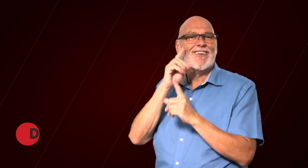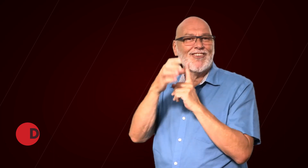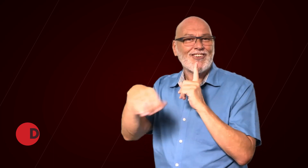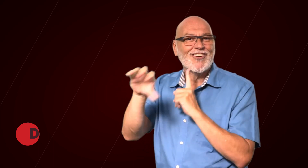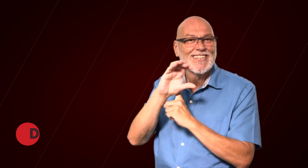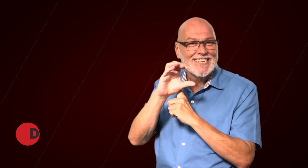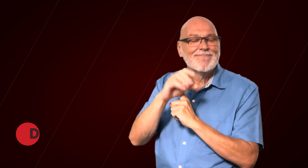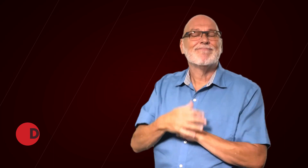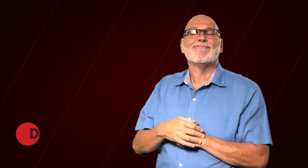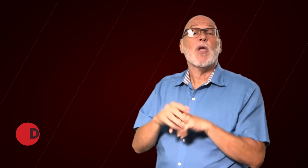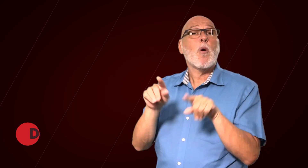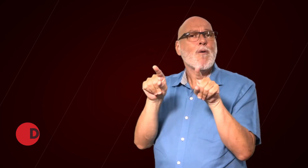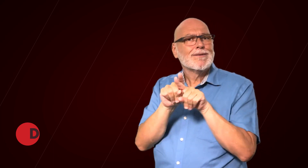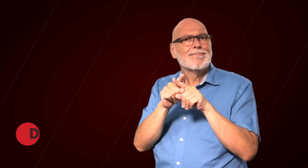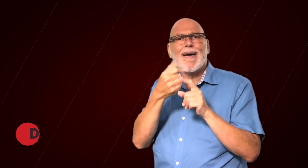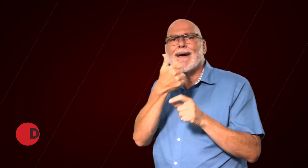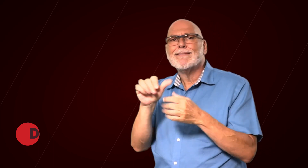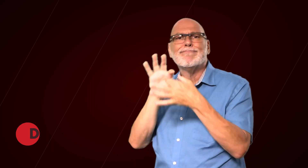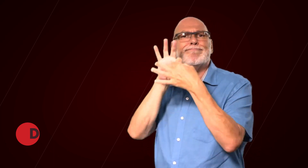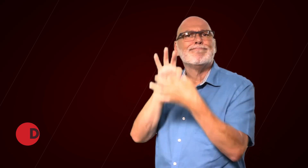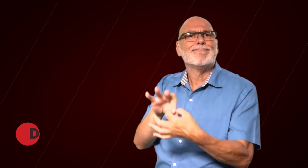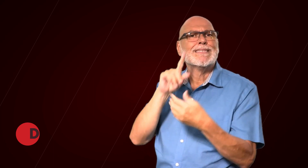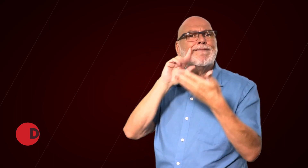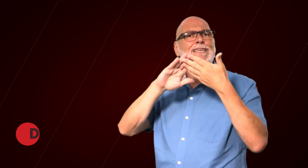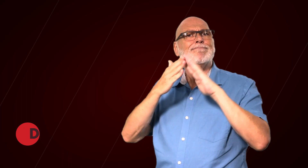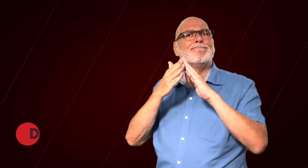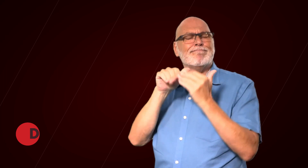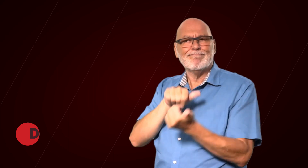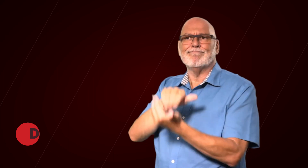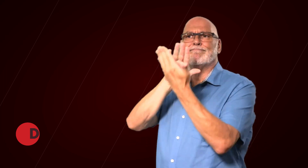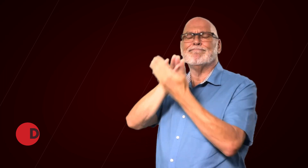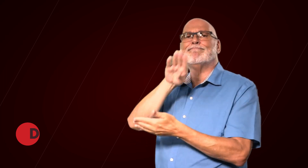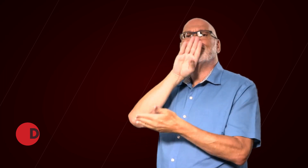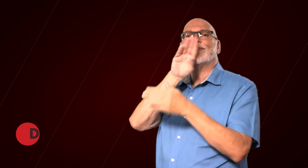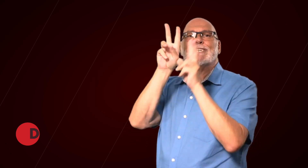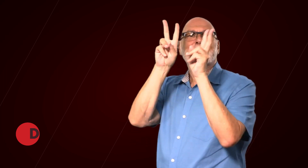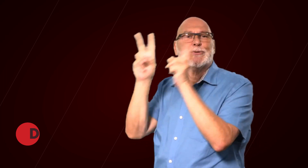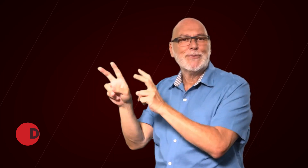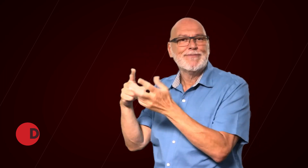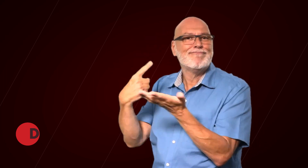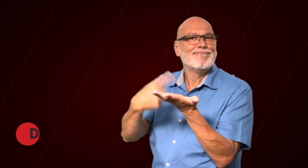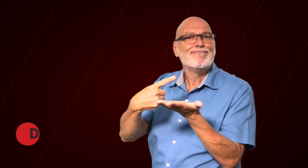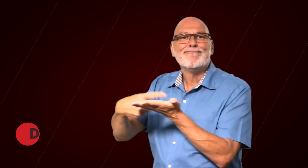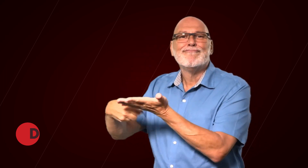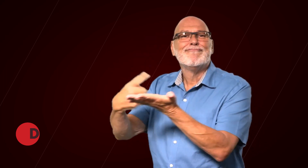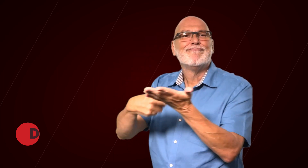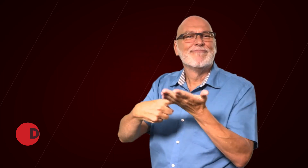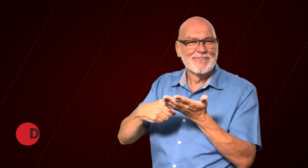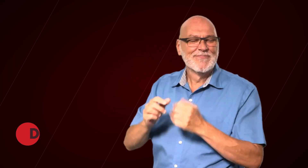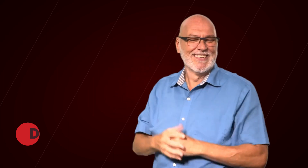to a discussion about Deaf culture and issues facing the Deaf community.